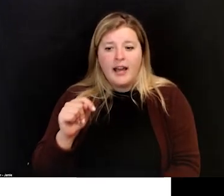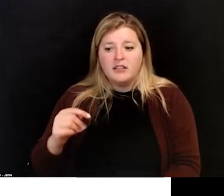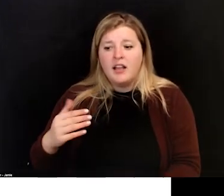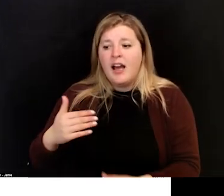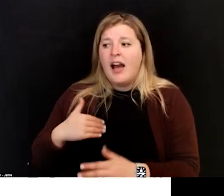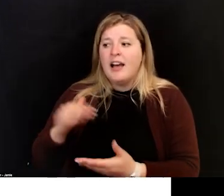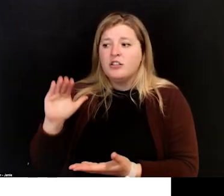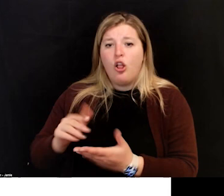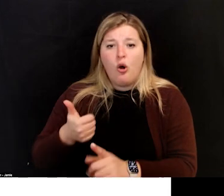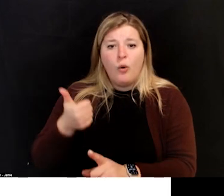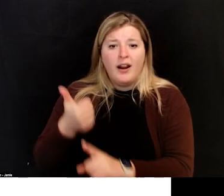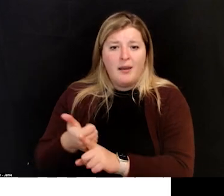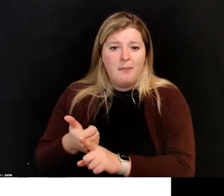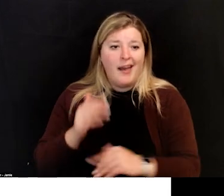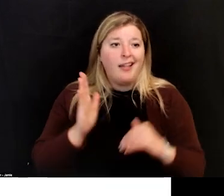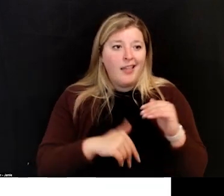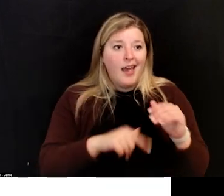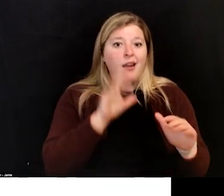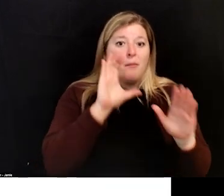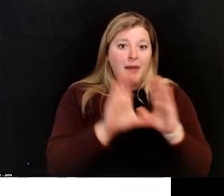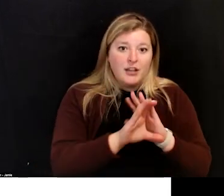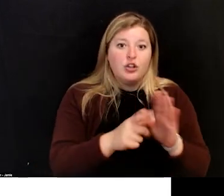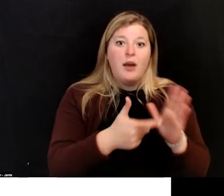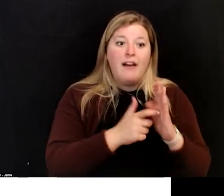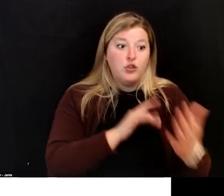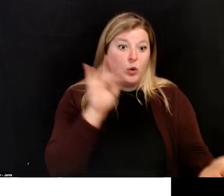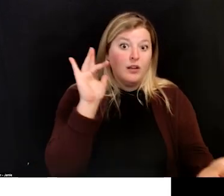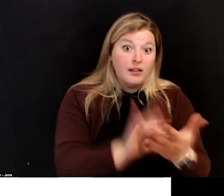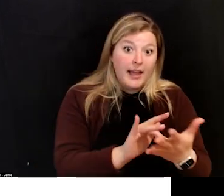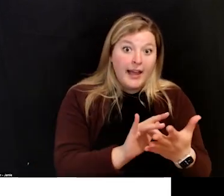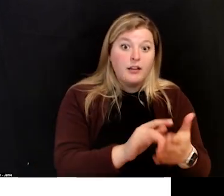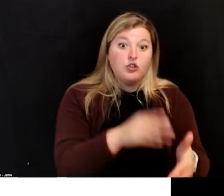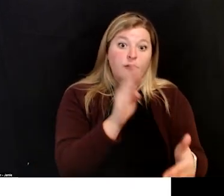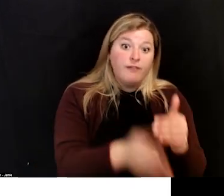that you have to click in order to finish out a process,